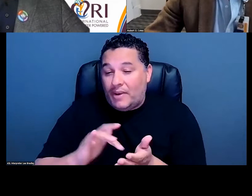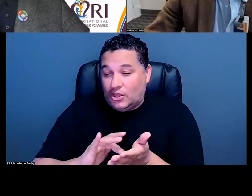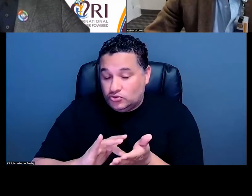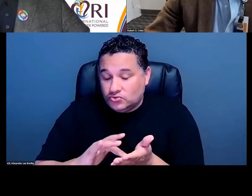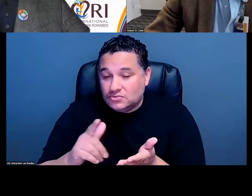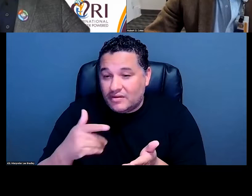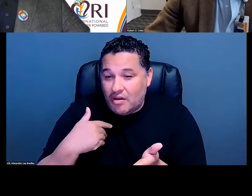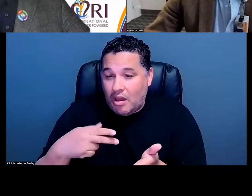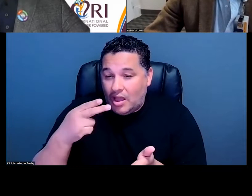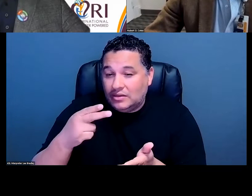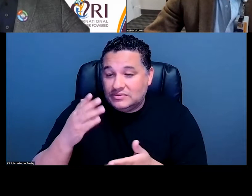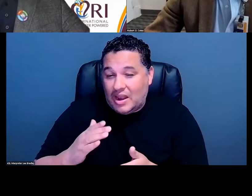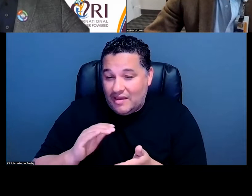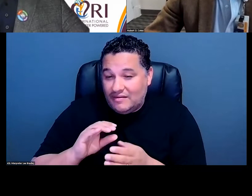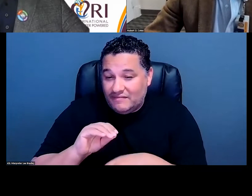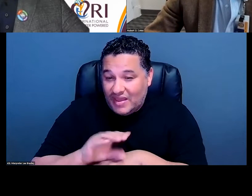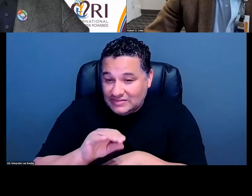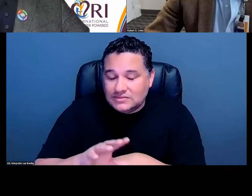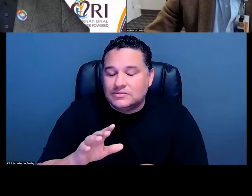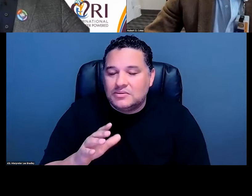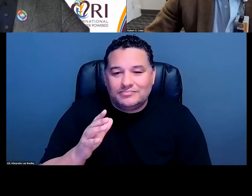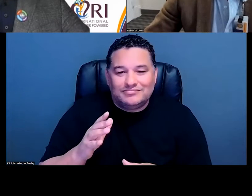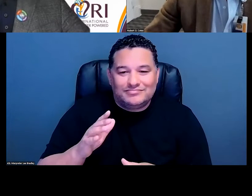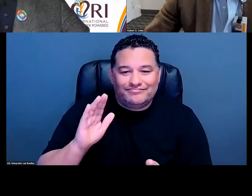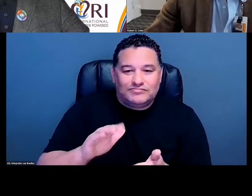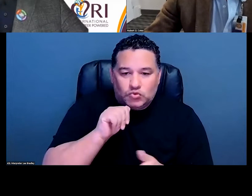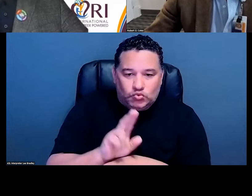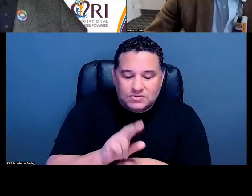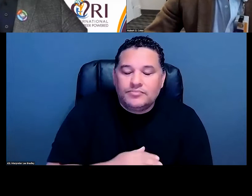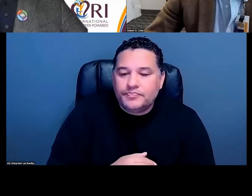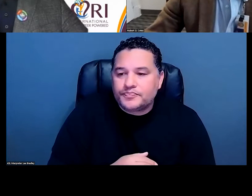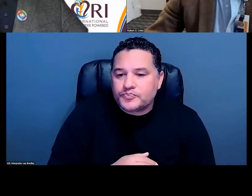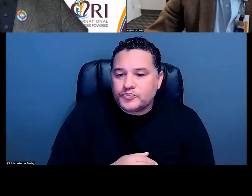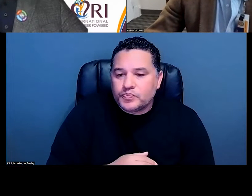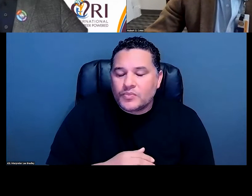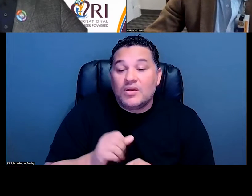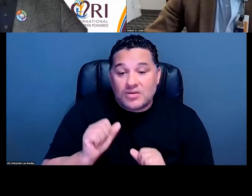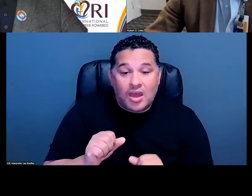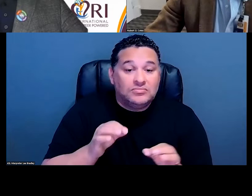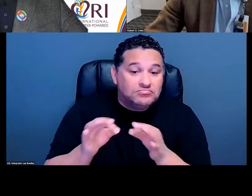RECOMMENDED. SO, ONE OF THE THINGS I LIKE TO DO IS OFTEN PRESENT MULTIPLE OPTIONS TO A PERSON, LET THEM MAKE THE DECISION